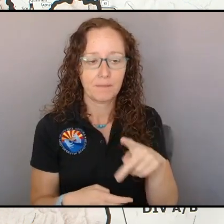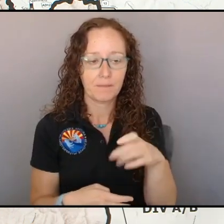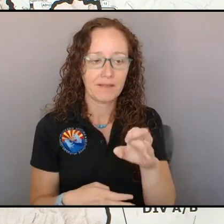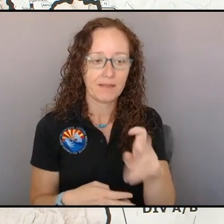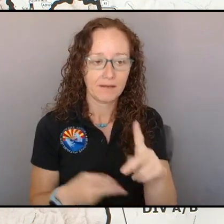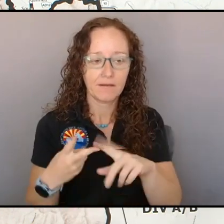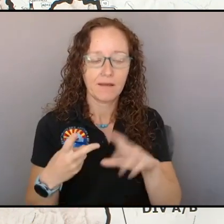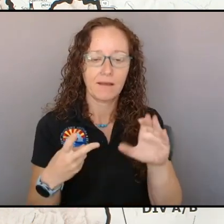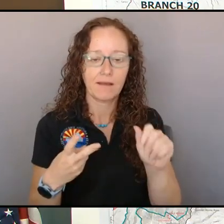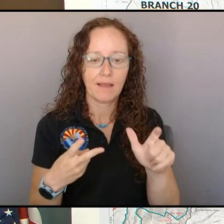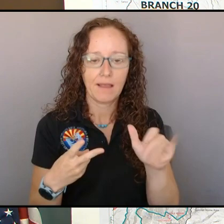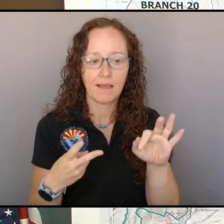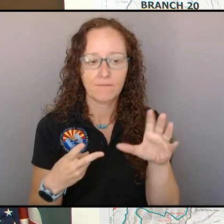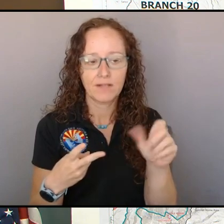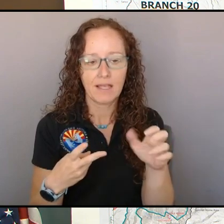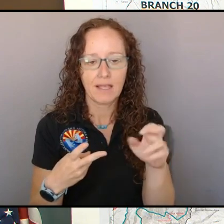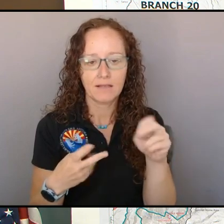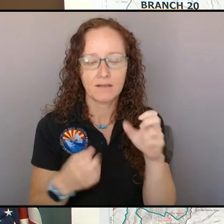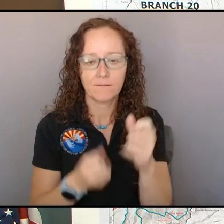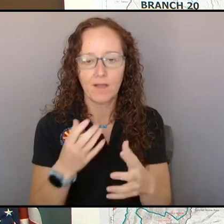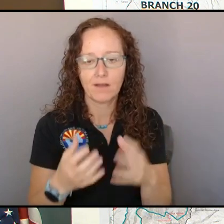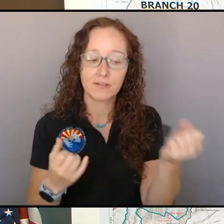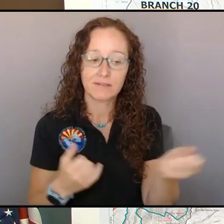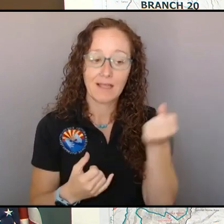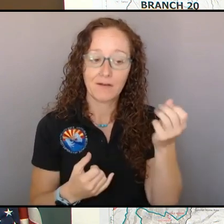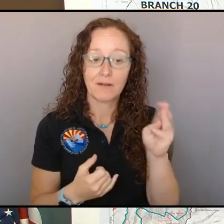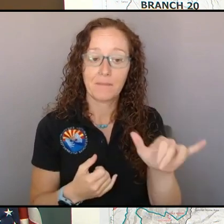our backdoor front come cruising down the eastern